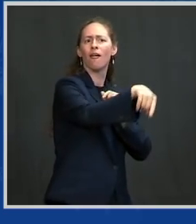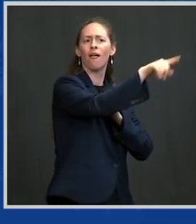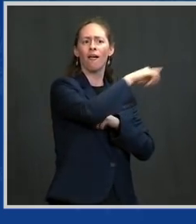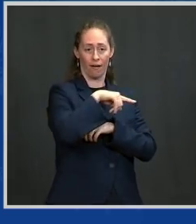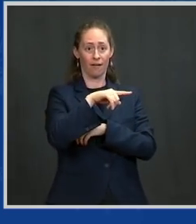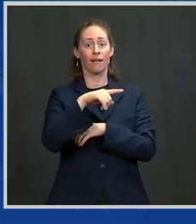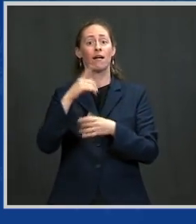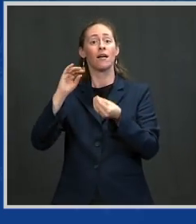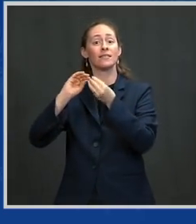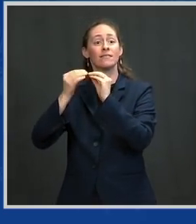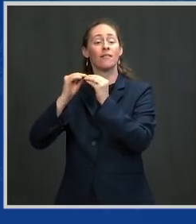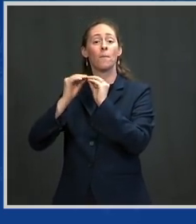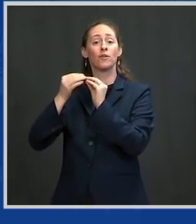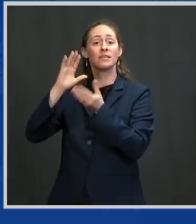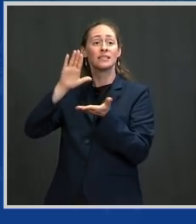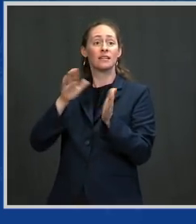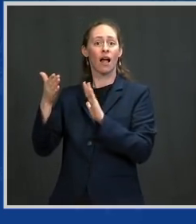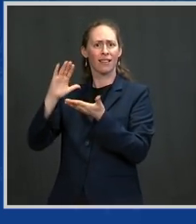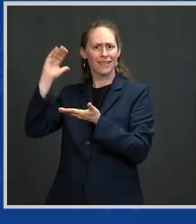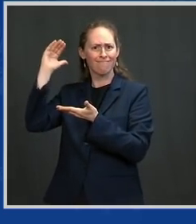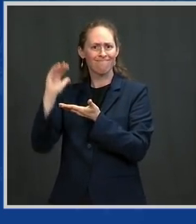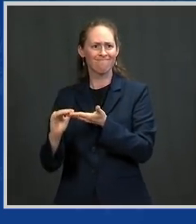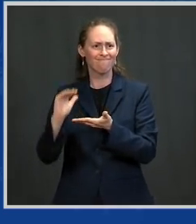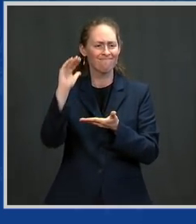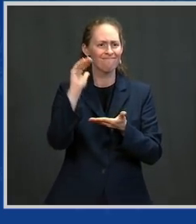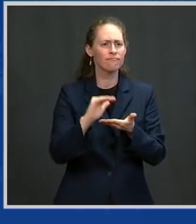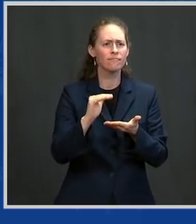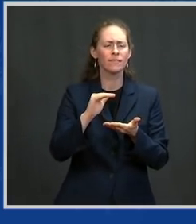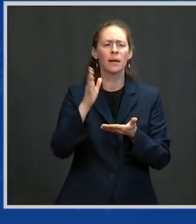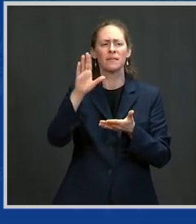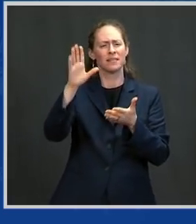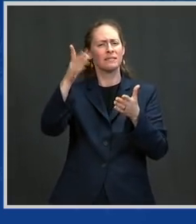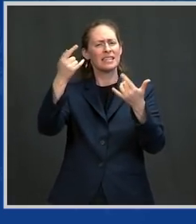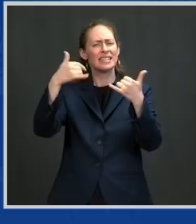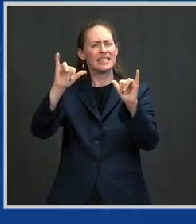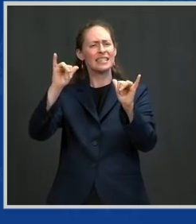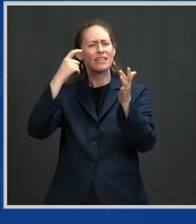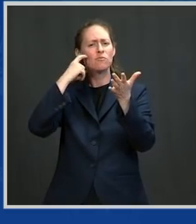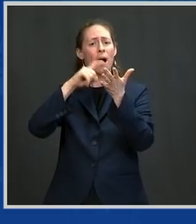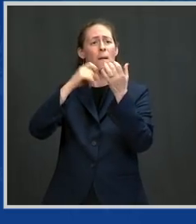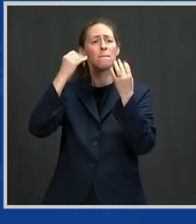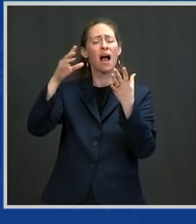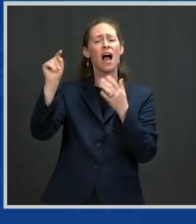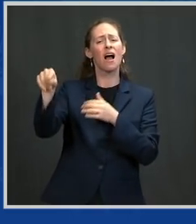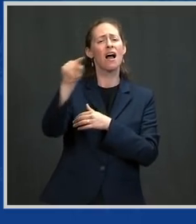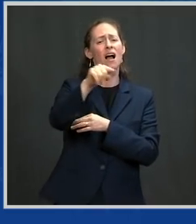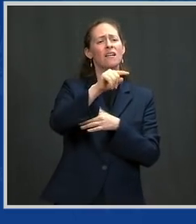But there's still too many lives being lost. We're still averaging, in the last seven days,